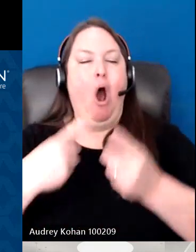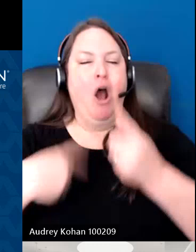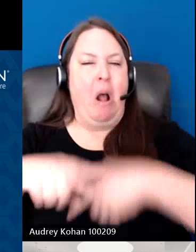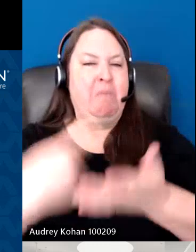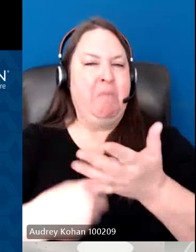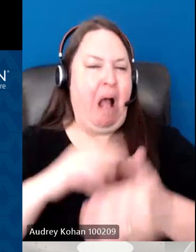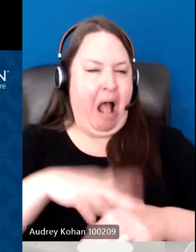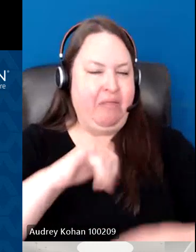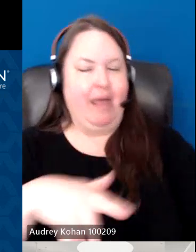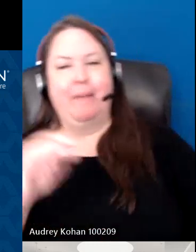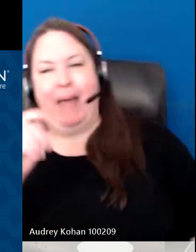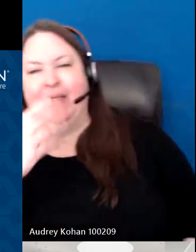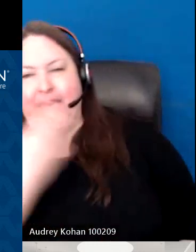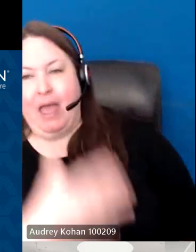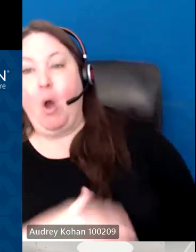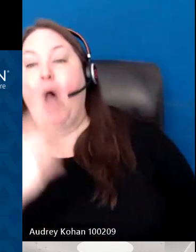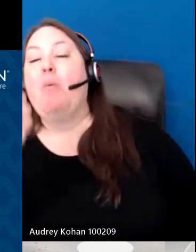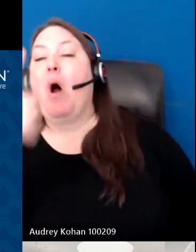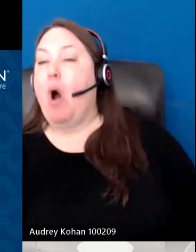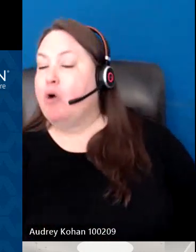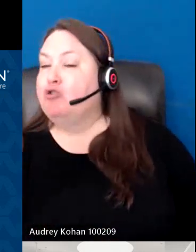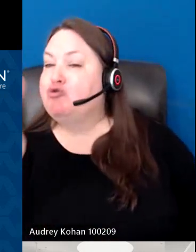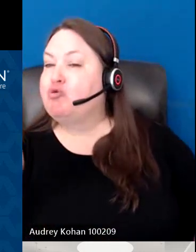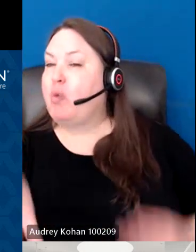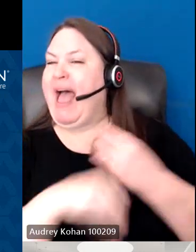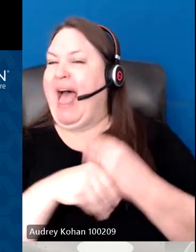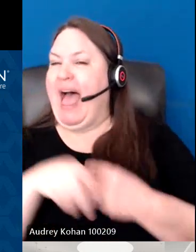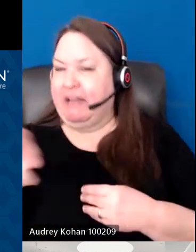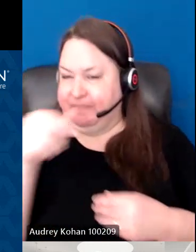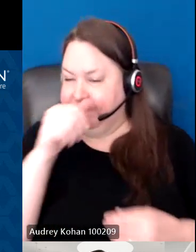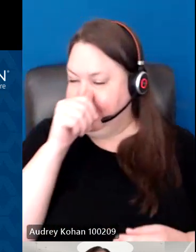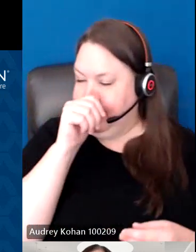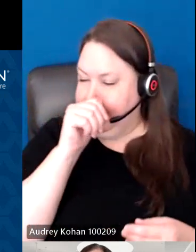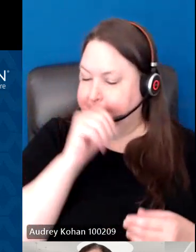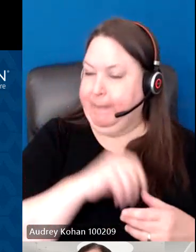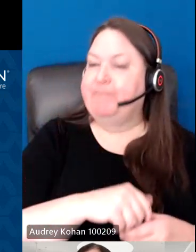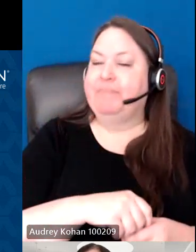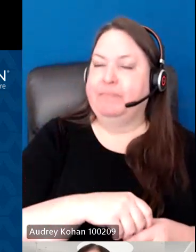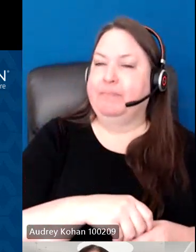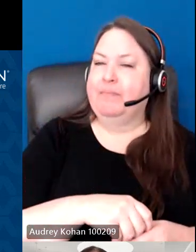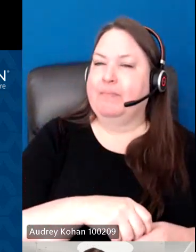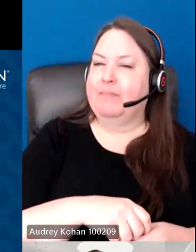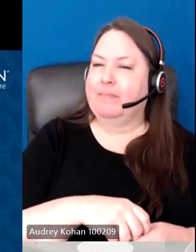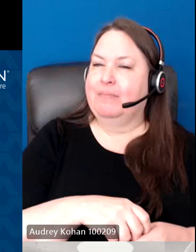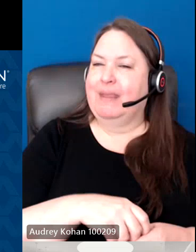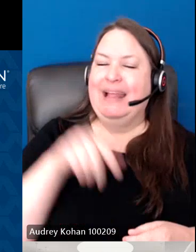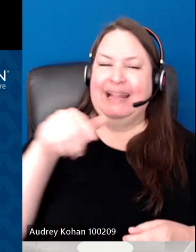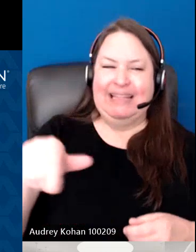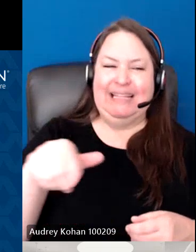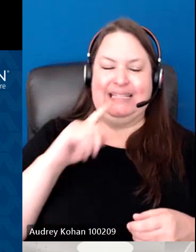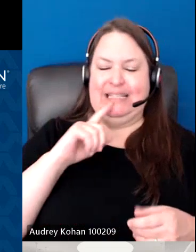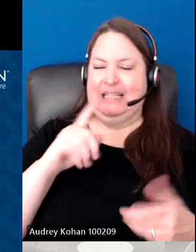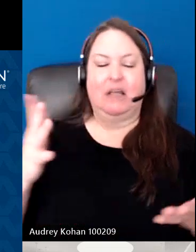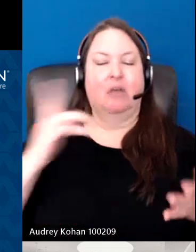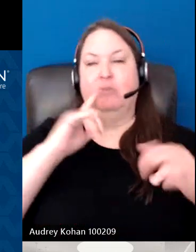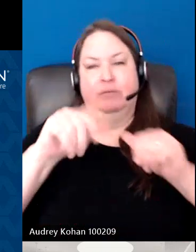you and then one final trans go ahead oh well um on the this is a a perennial problem that is